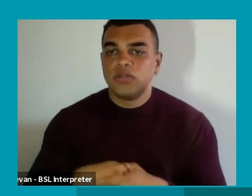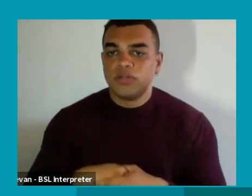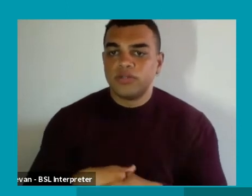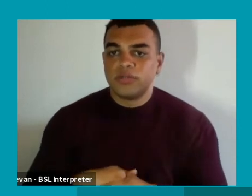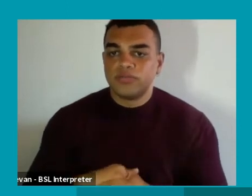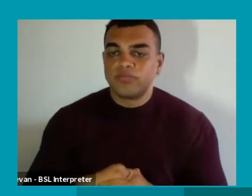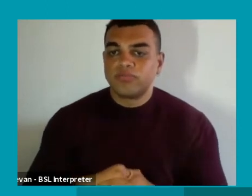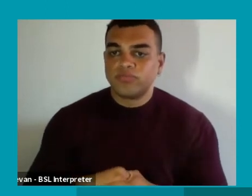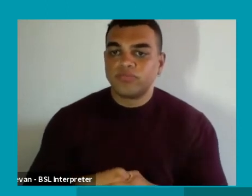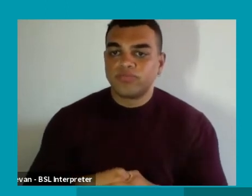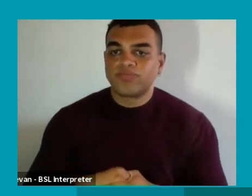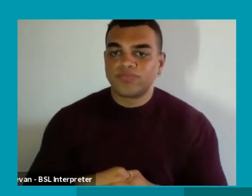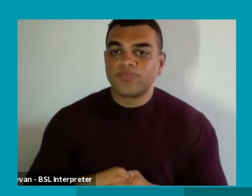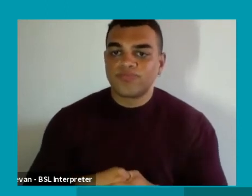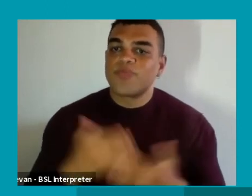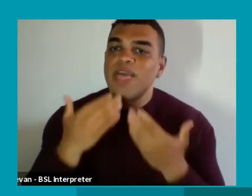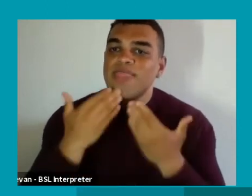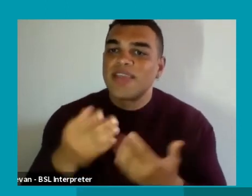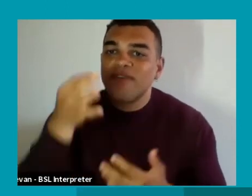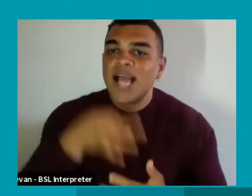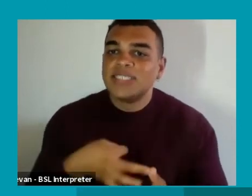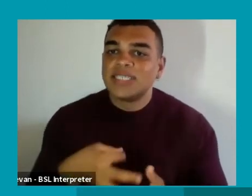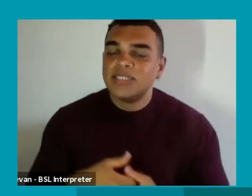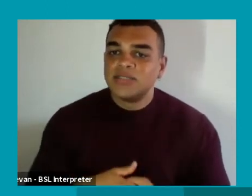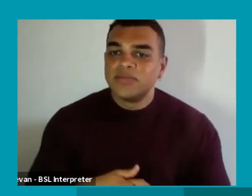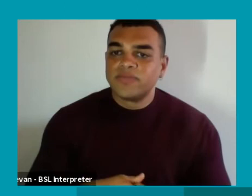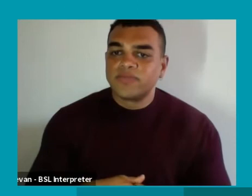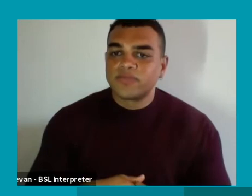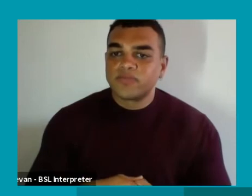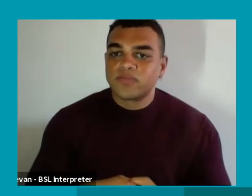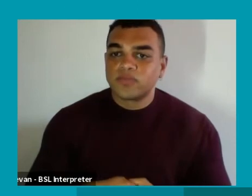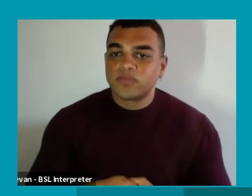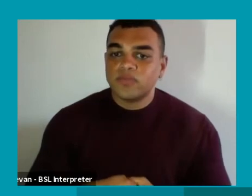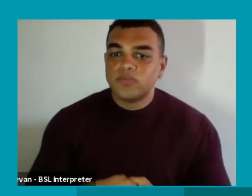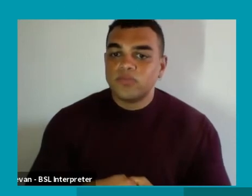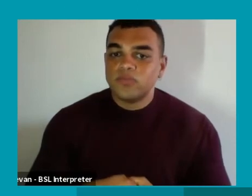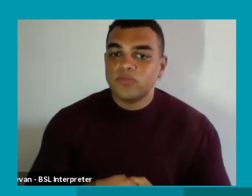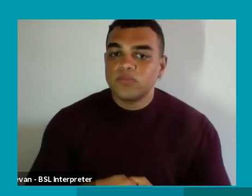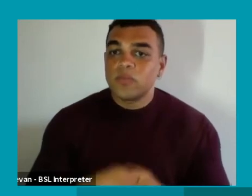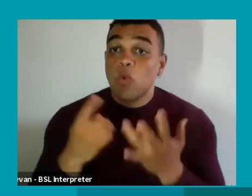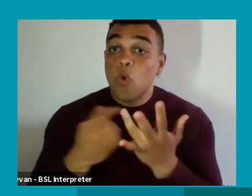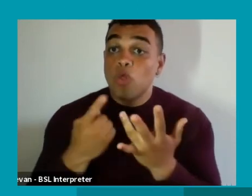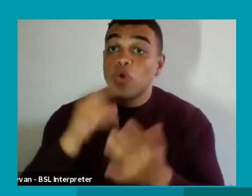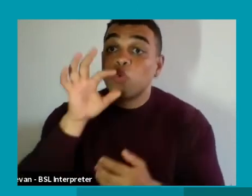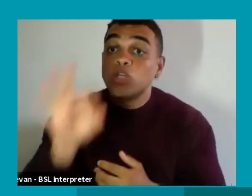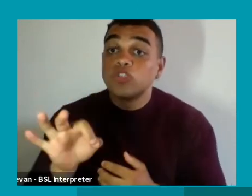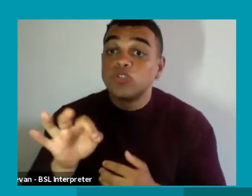That's a great question. Thanks for asking. And then another question, what would you class as secondary school